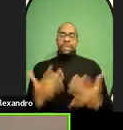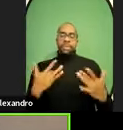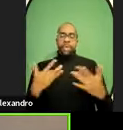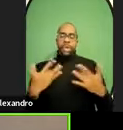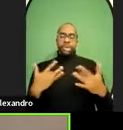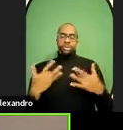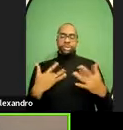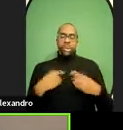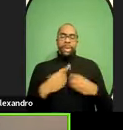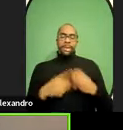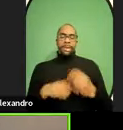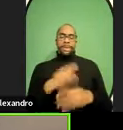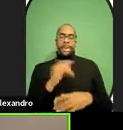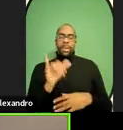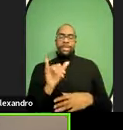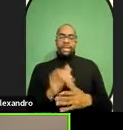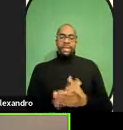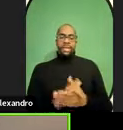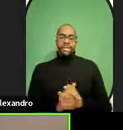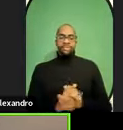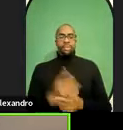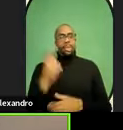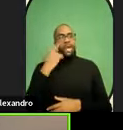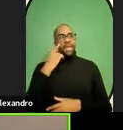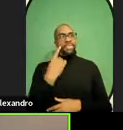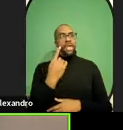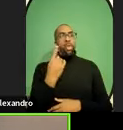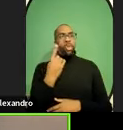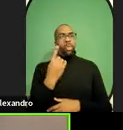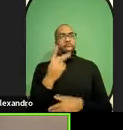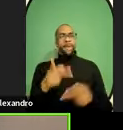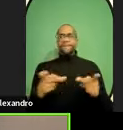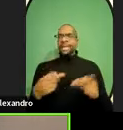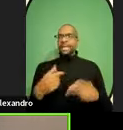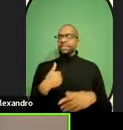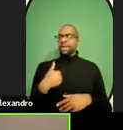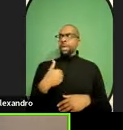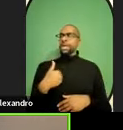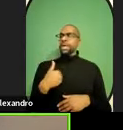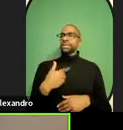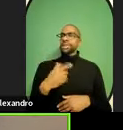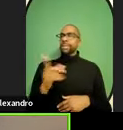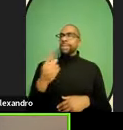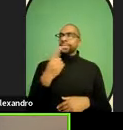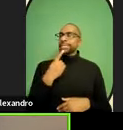I've heard this concern in like folks who, who are. related related to to. And I think one of the things when I think one of the things, one